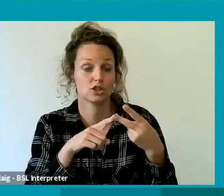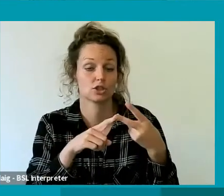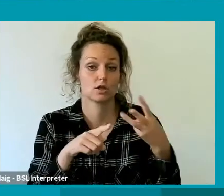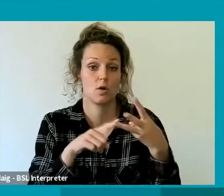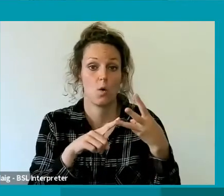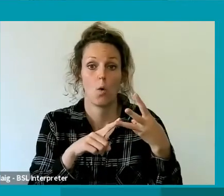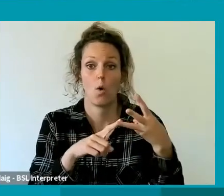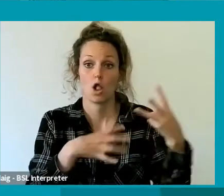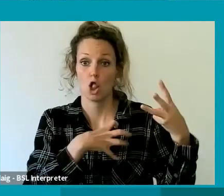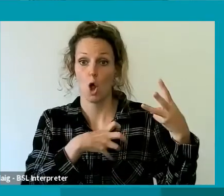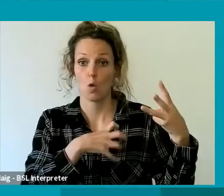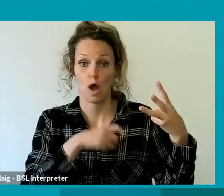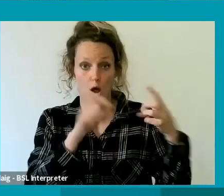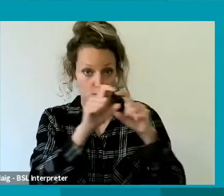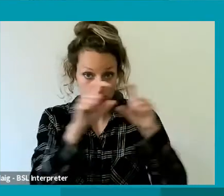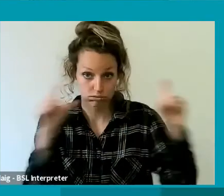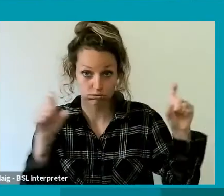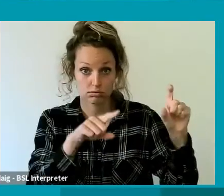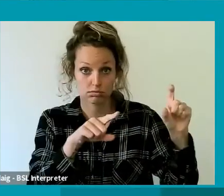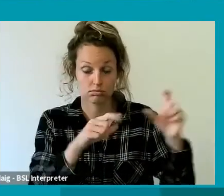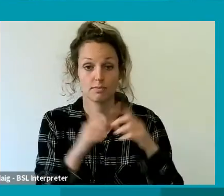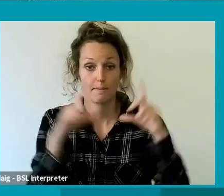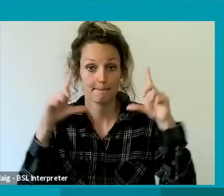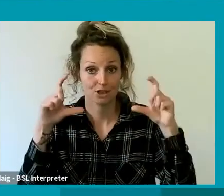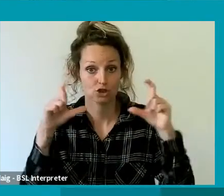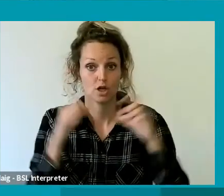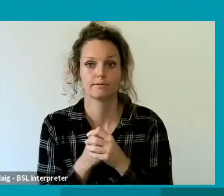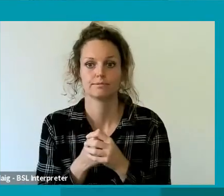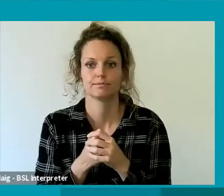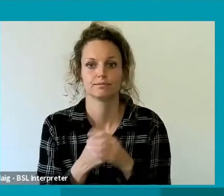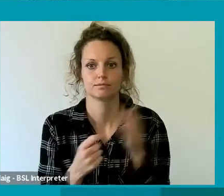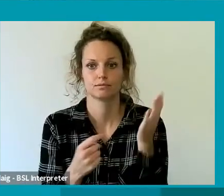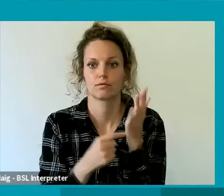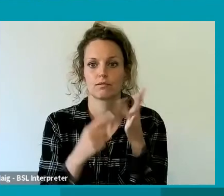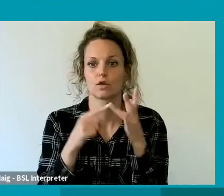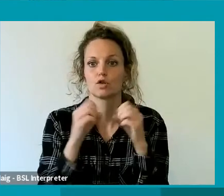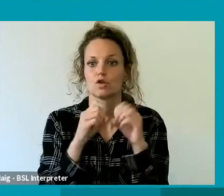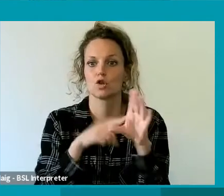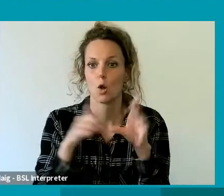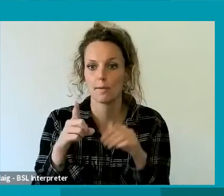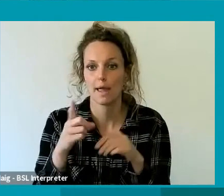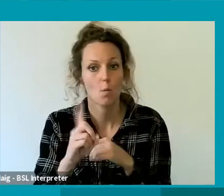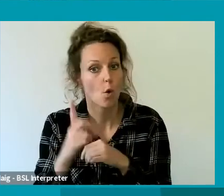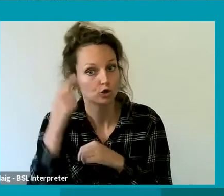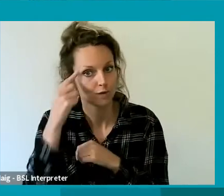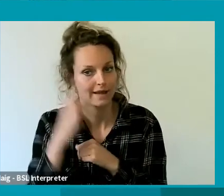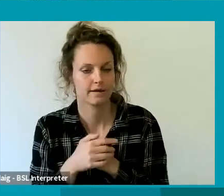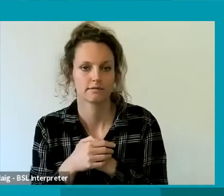Maybe it's the whole combination Toby what are your thoughts? I like it. It's precise, it's smooth and slick.